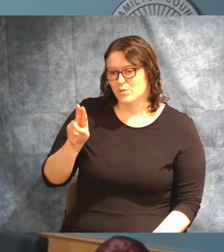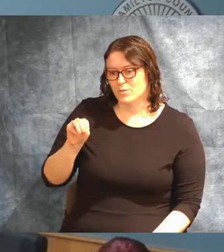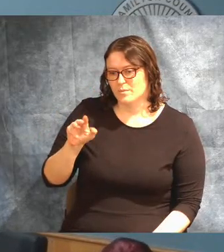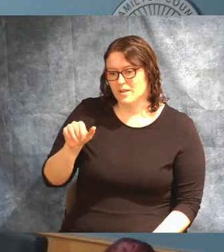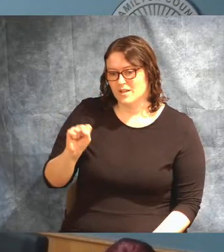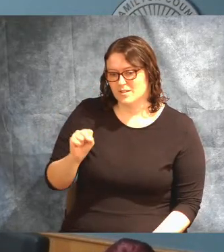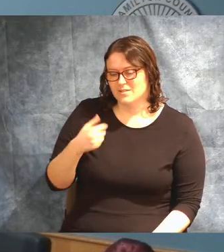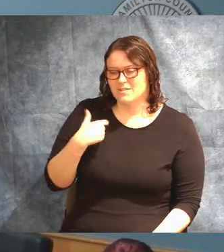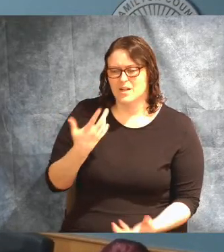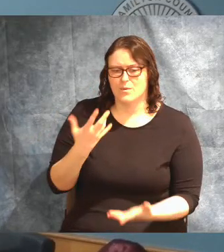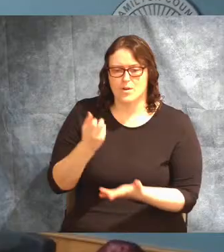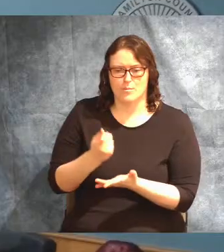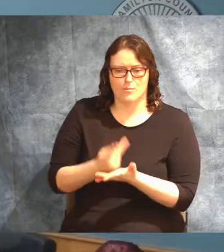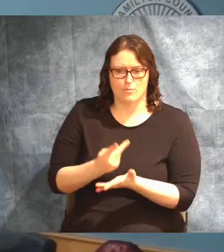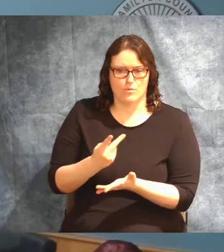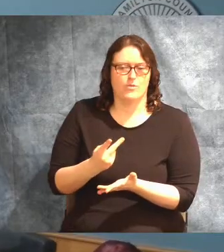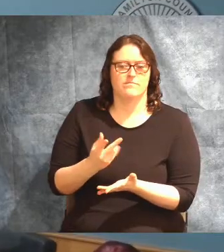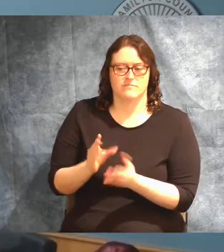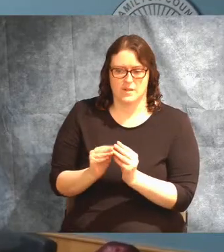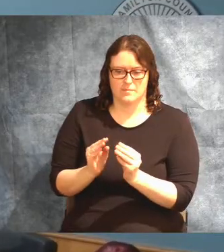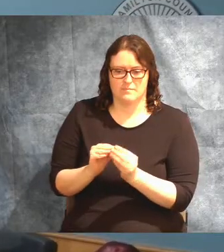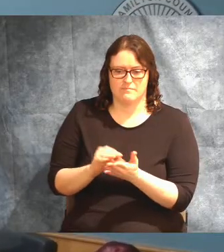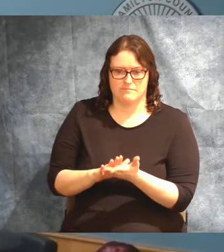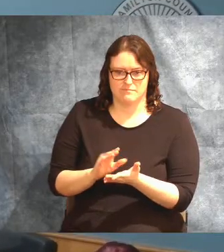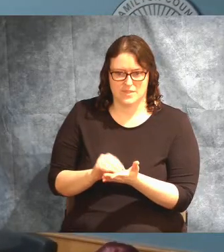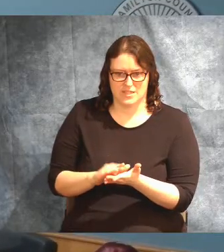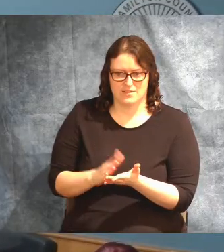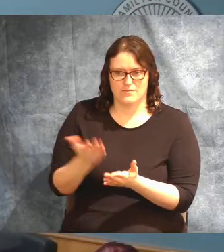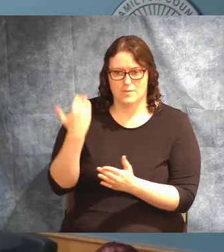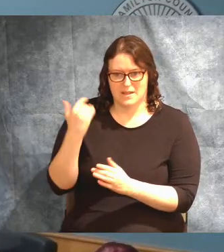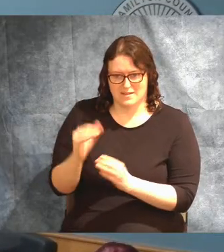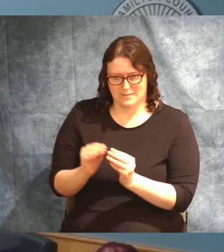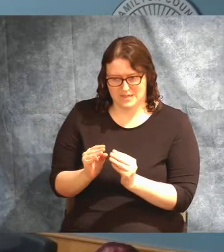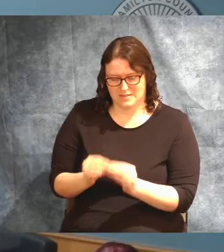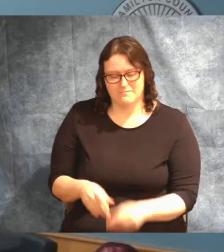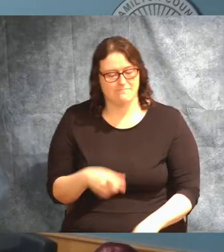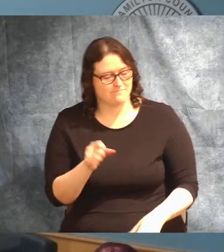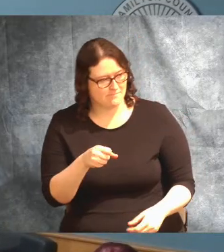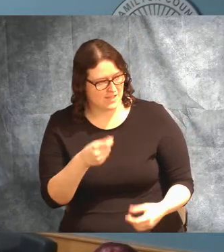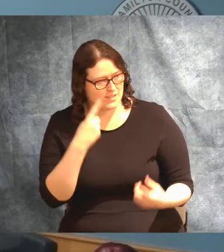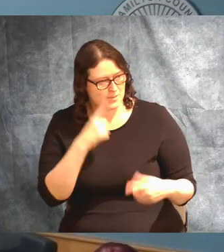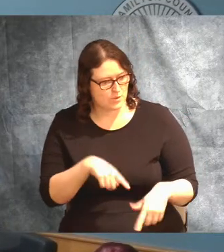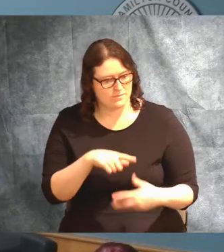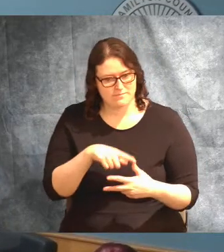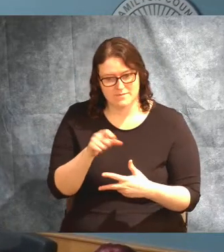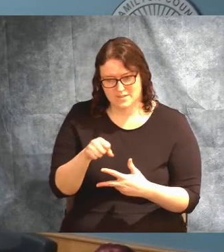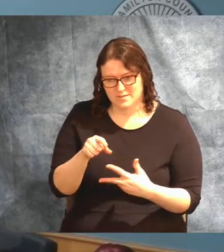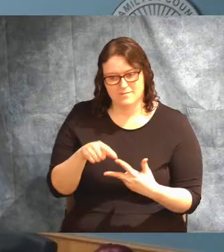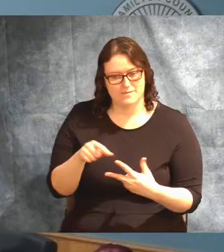previous session. Second. Commissioner Summerow Dumas. Yes. Commissioner Driehaus. Yes. Okay. Um,